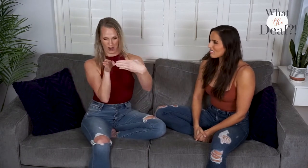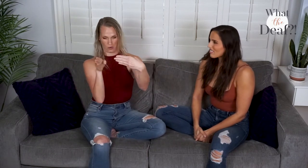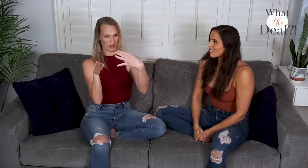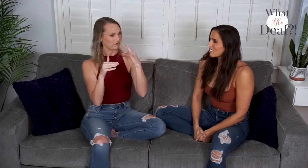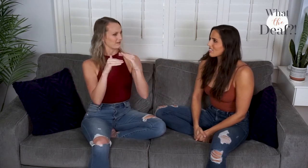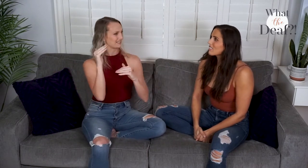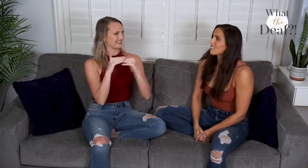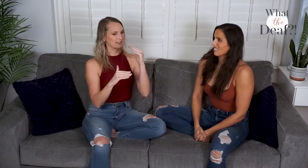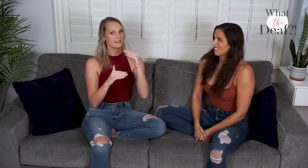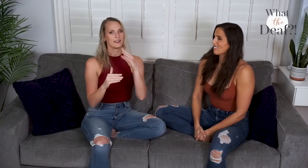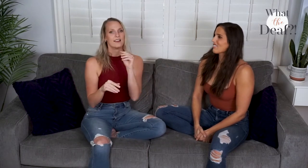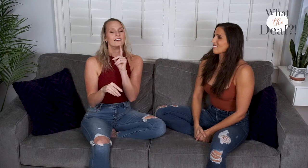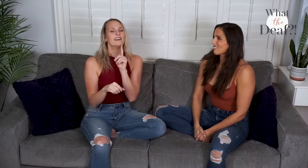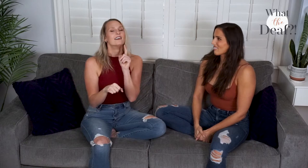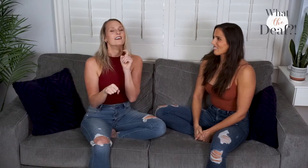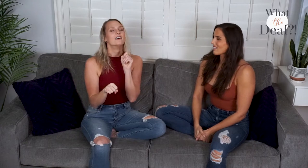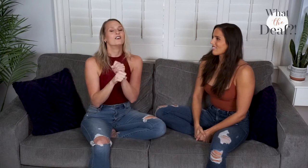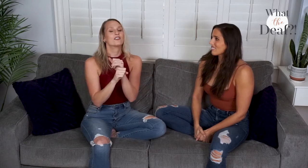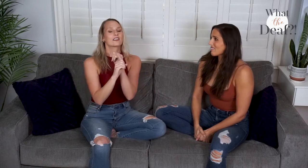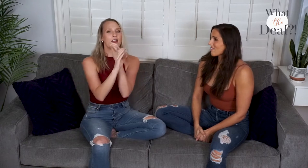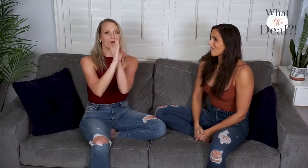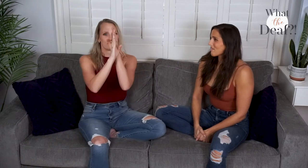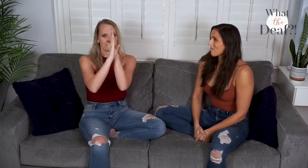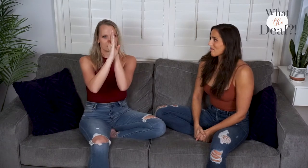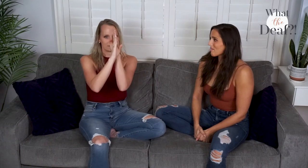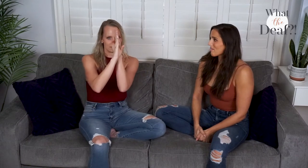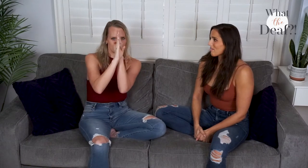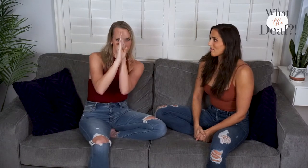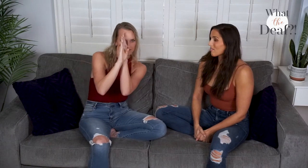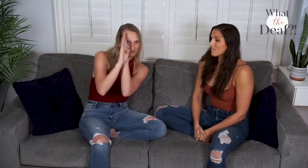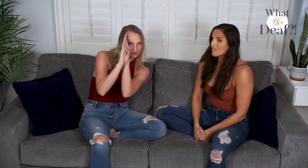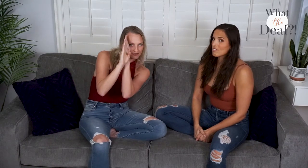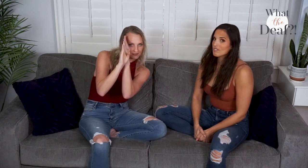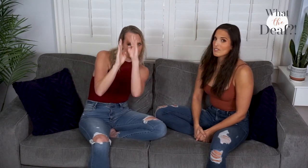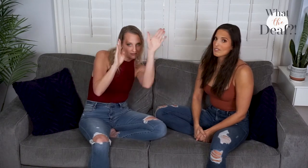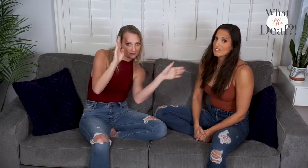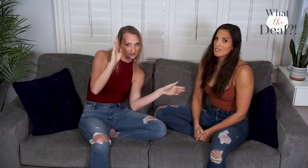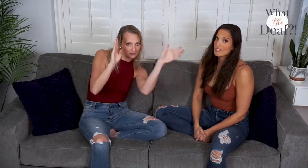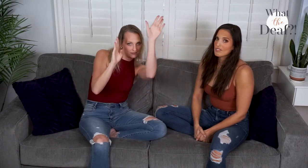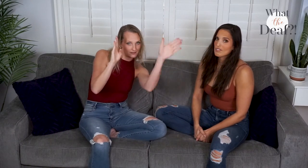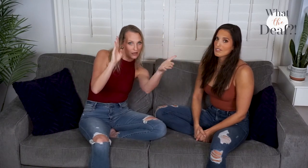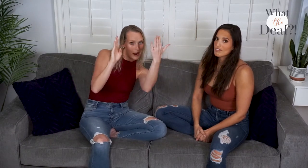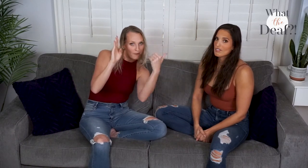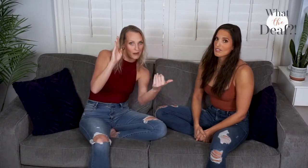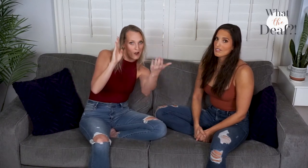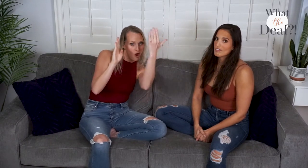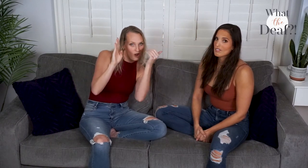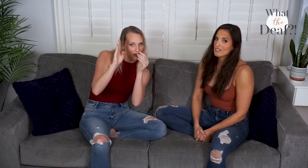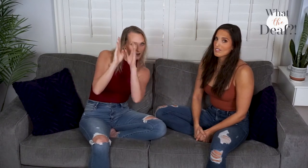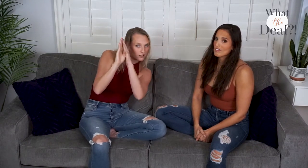And at the corner of the building, he kinda– literally stuck his head off to the, off the wall and like gestured “come here”